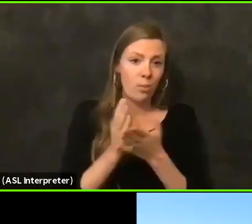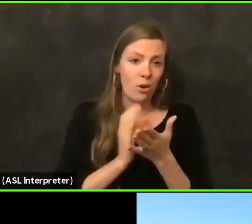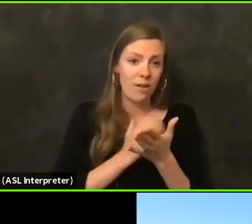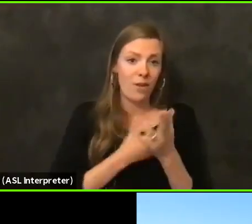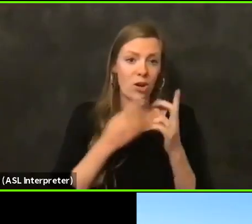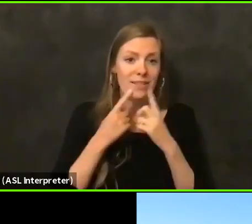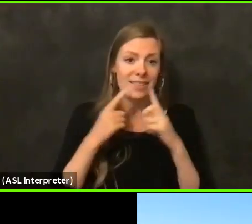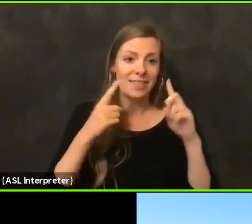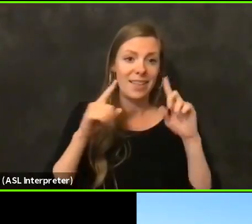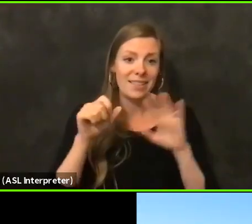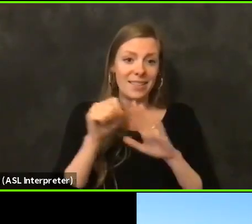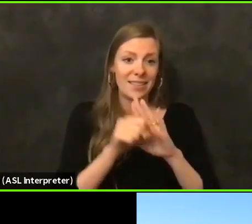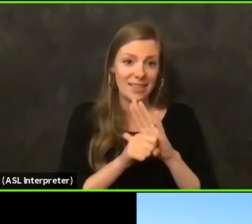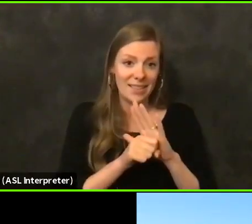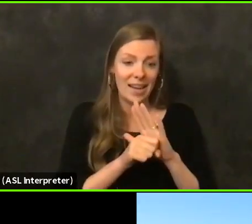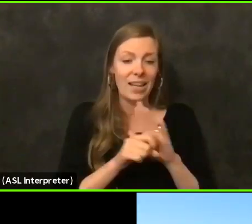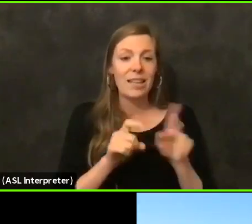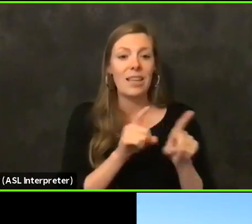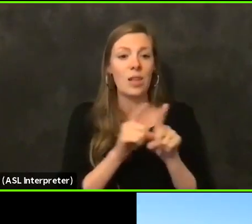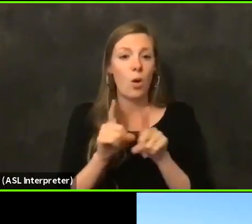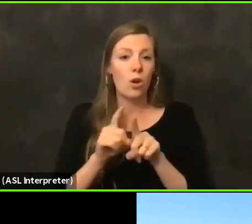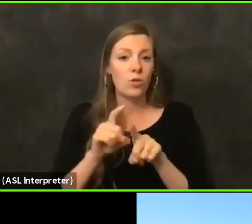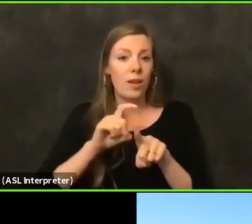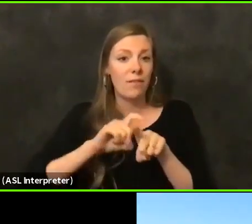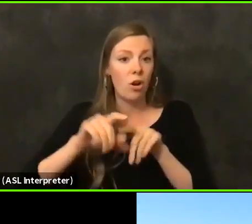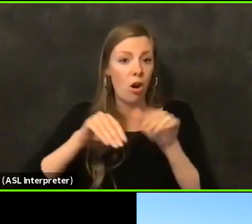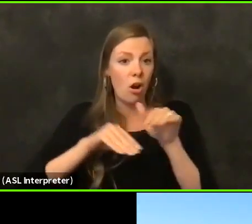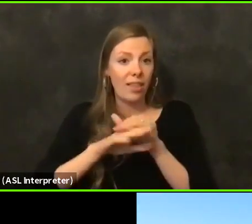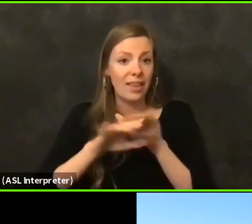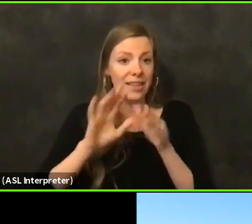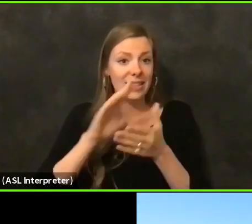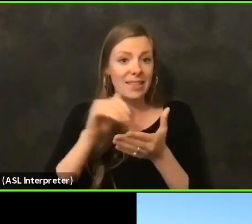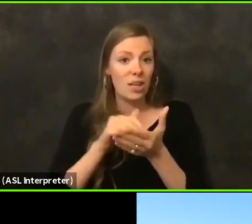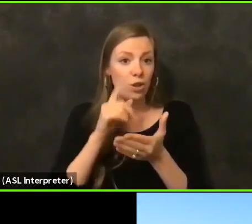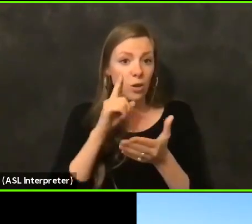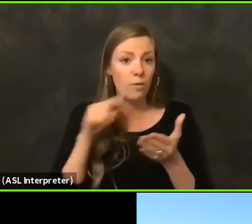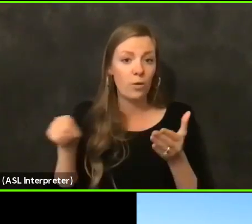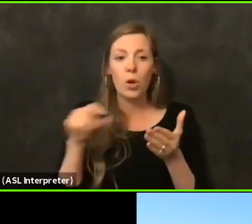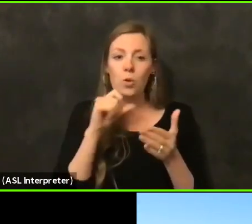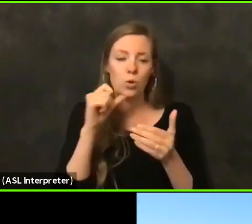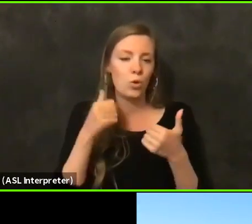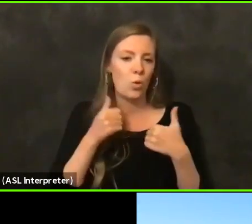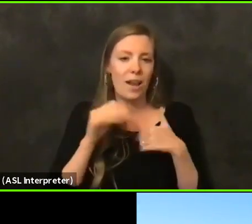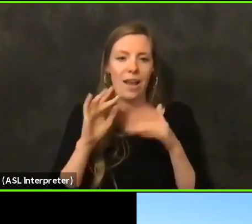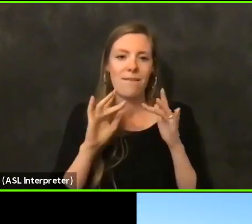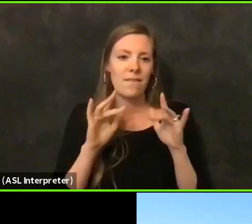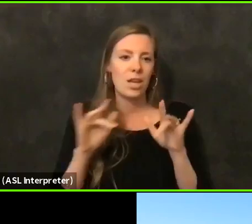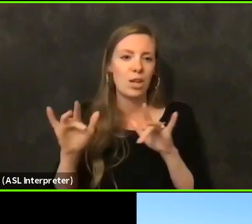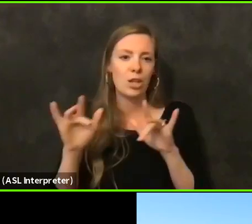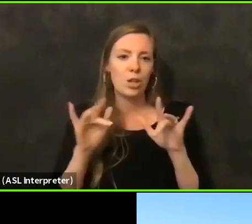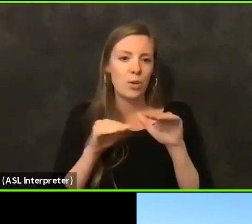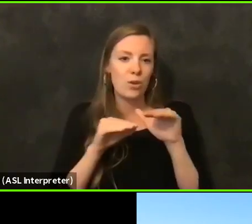The state will also have a call center for those who do not have computer access or they need registration help.